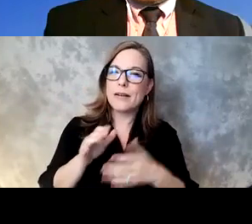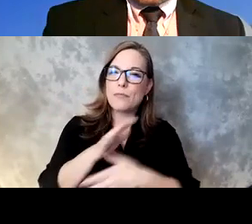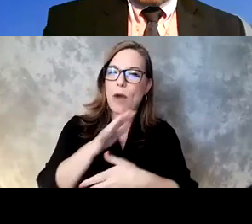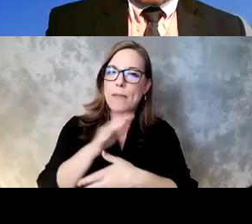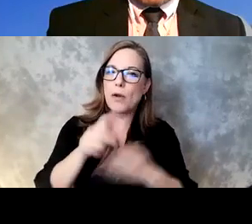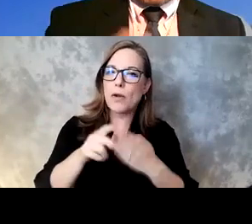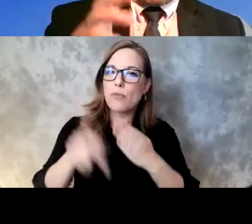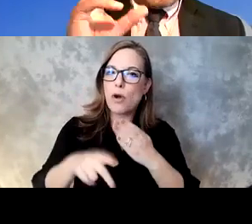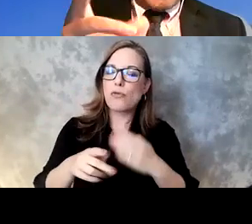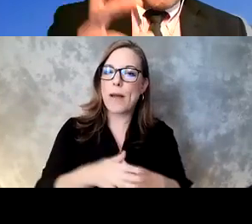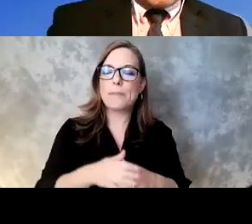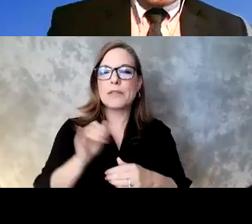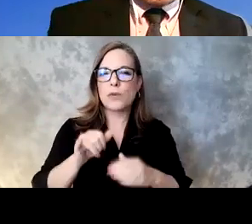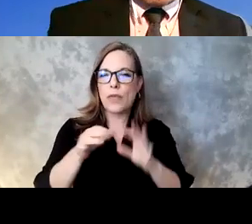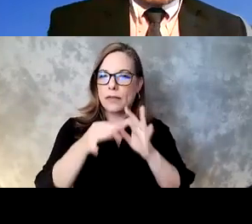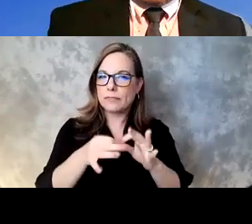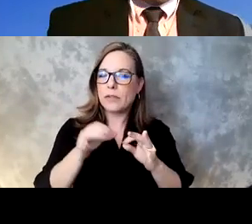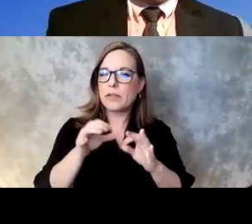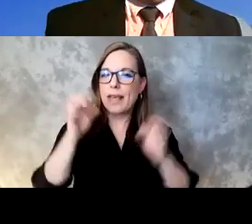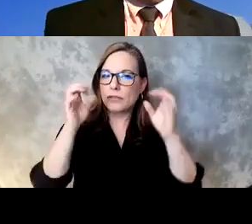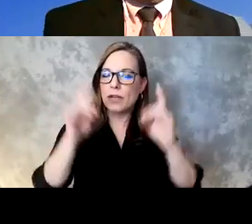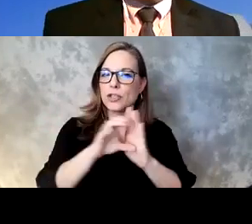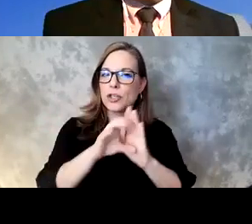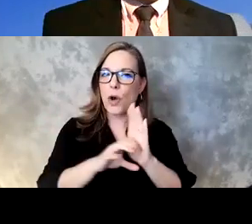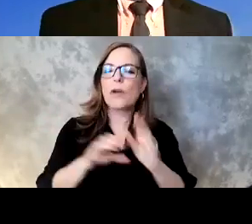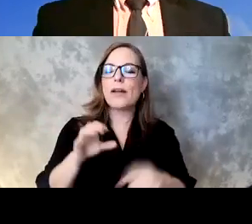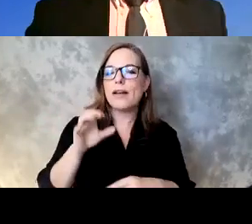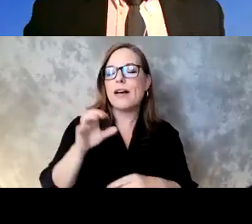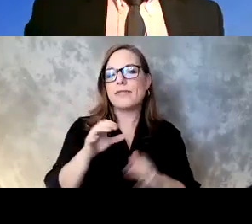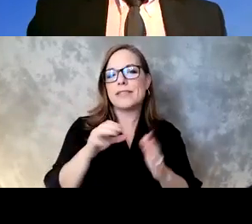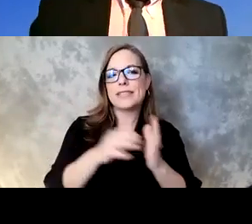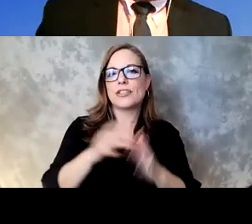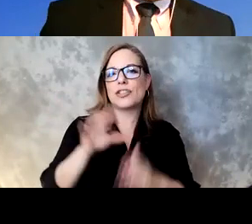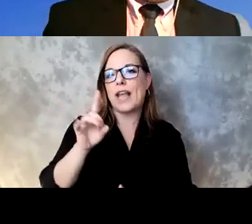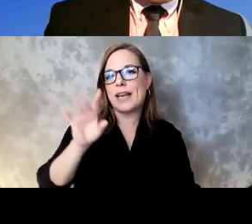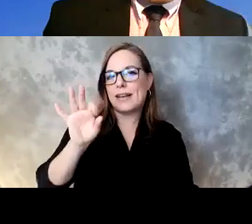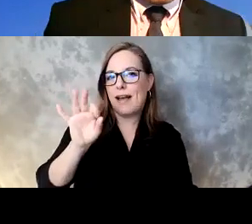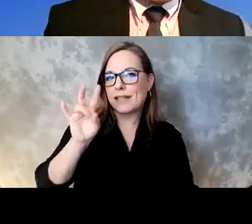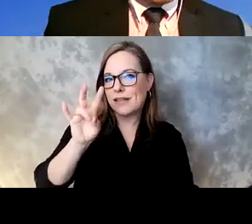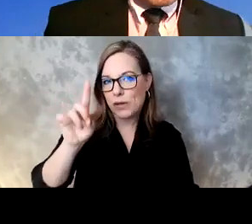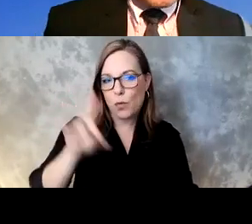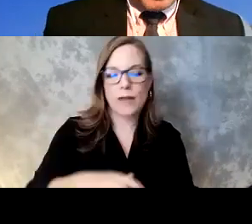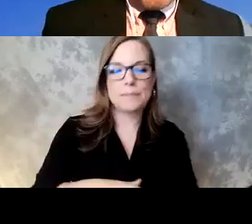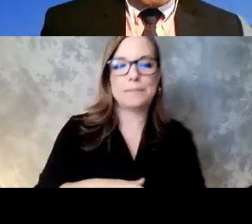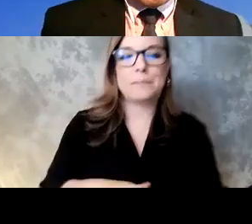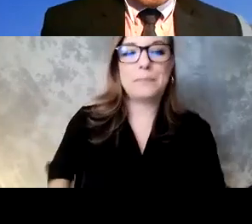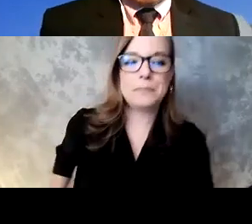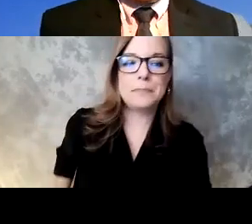part of Education Code where in 89 section 8971 was. This means that children in TK can